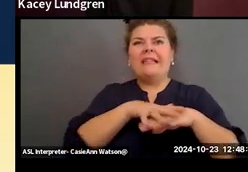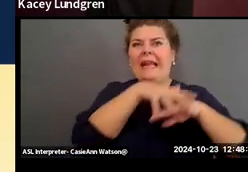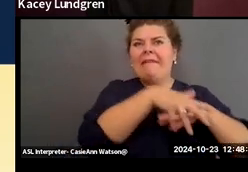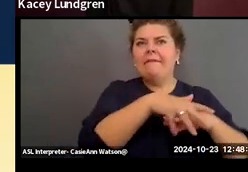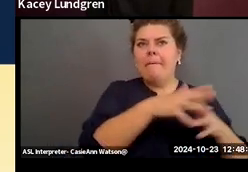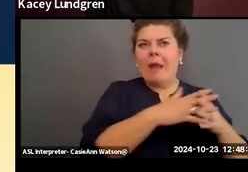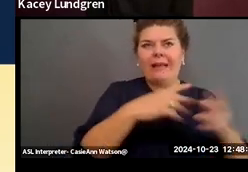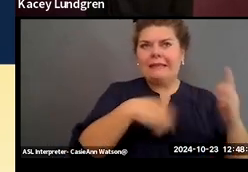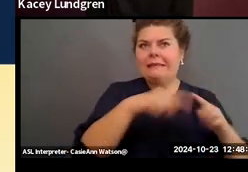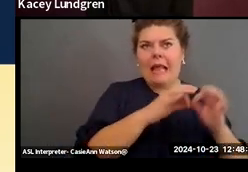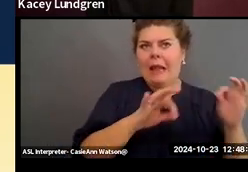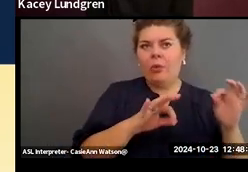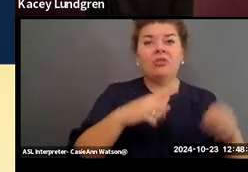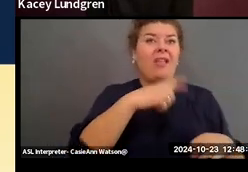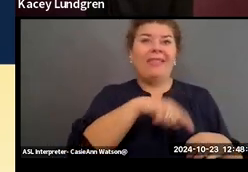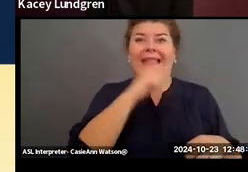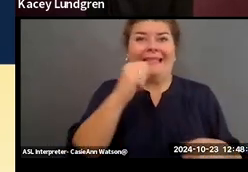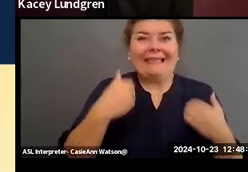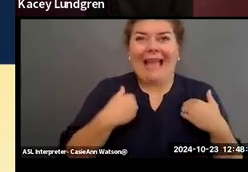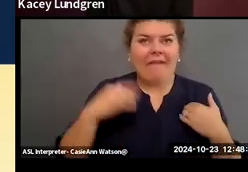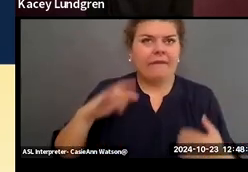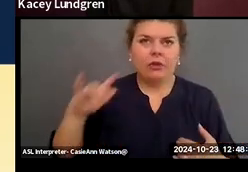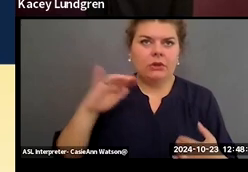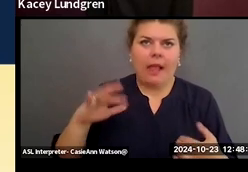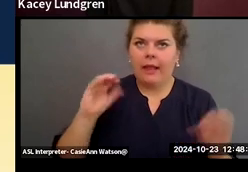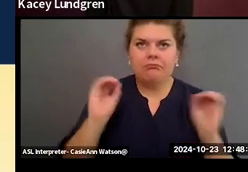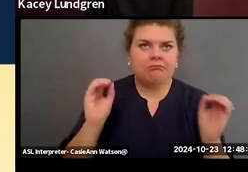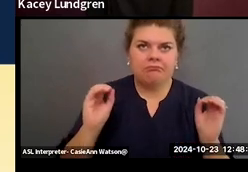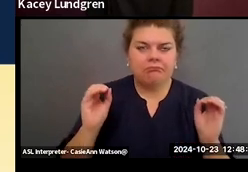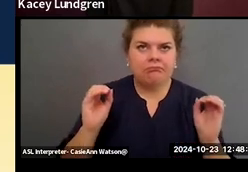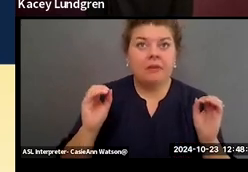didn't have finger spelling because most of them